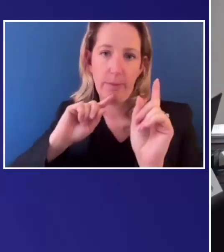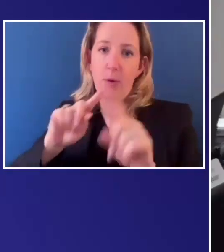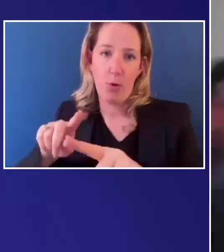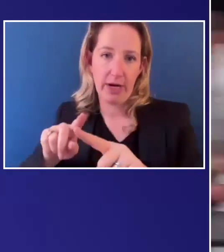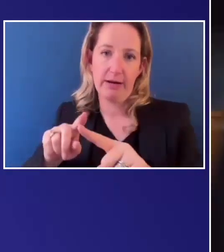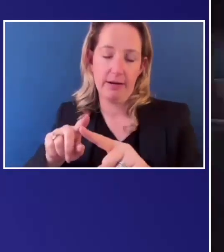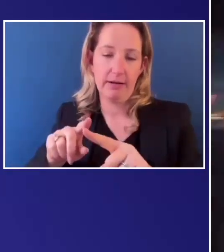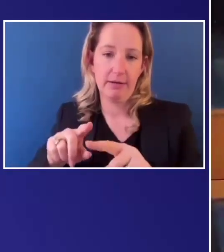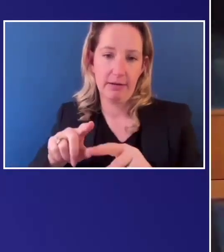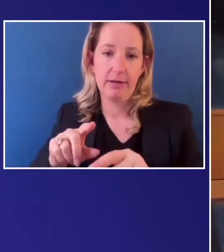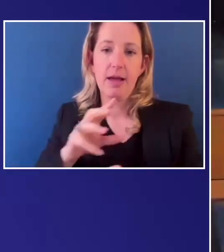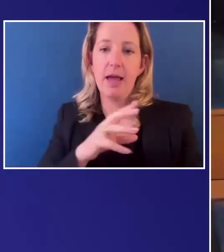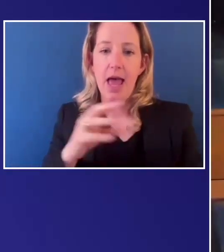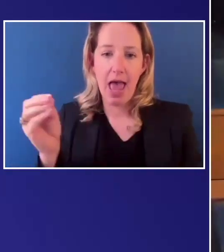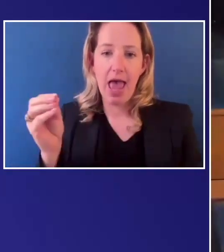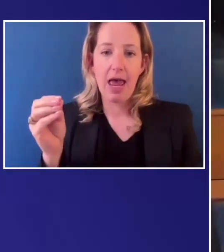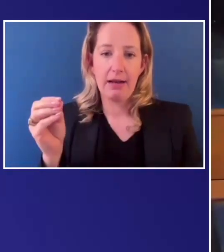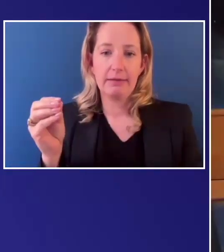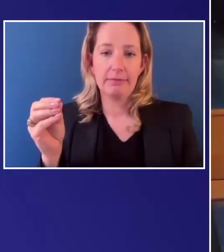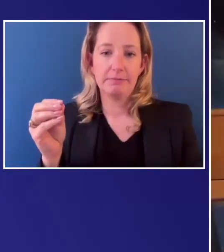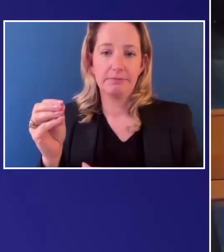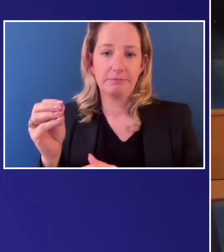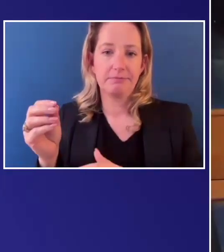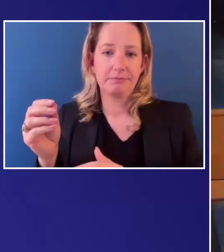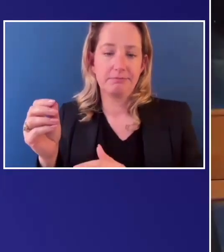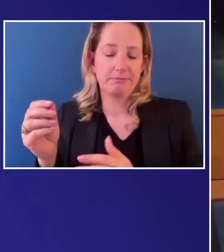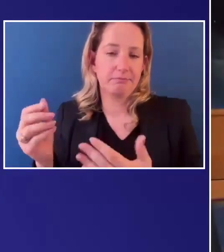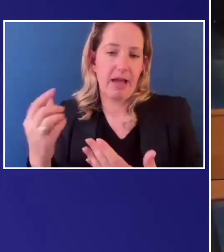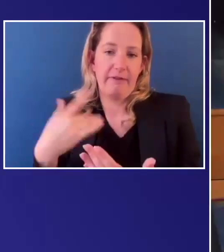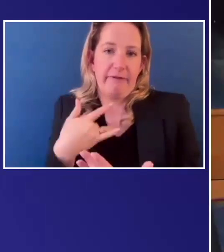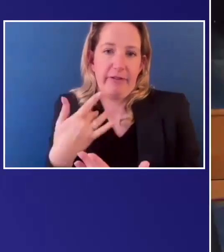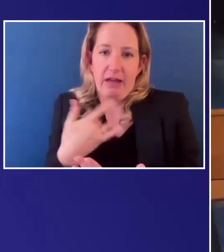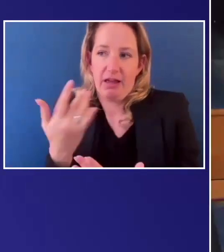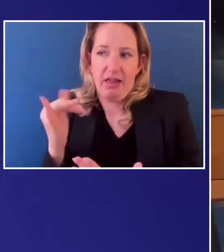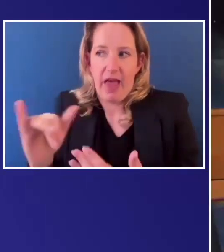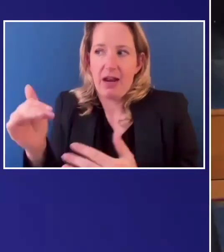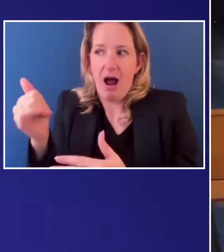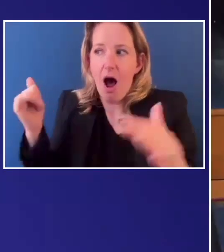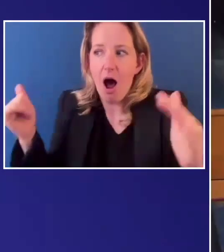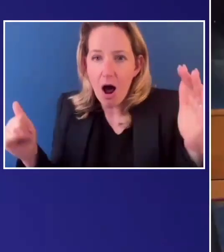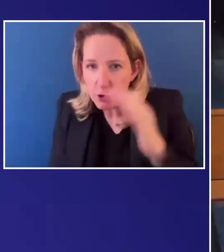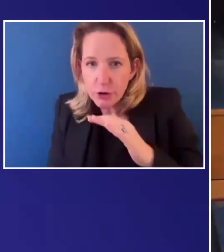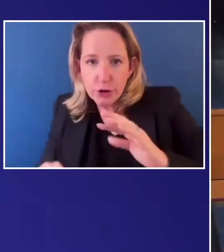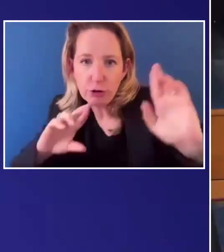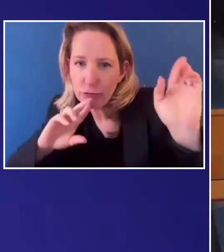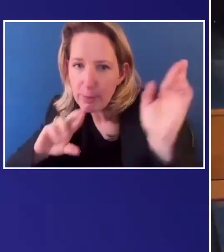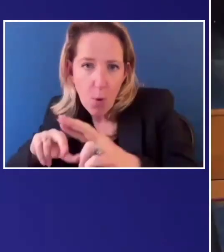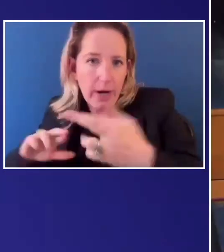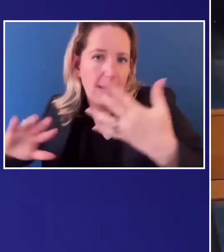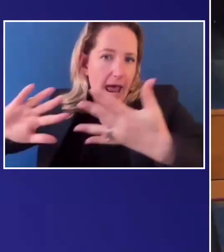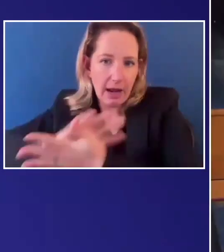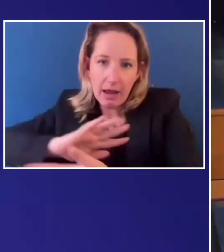to the extent that it is underreported, it's pretty de minimis and I'd like us to hold that in mind throughout the conversation. And I'll end there,